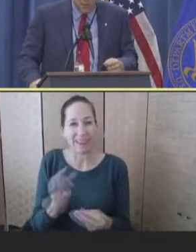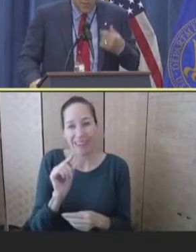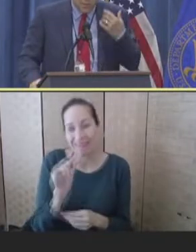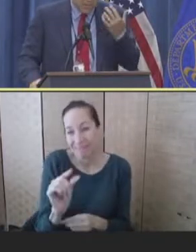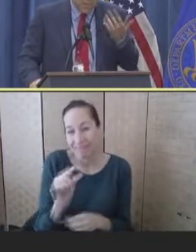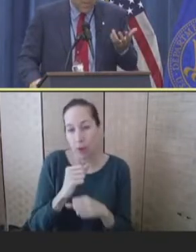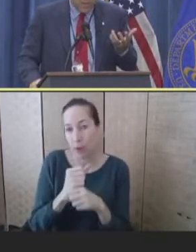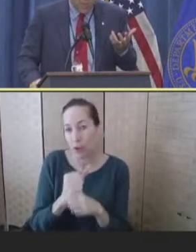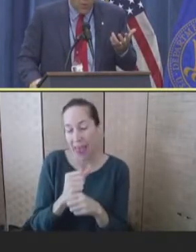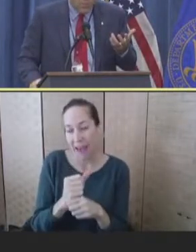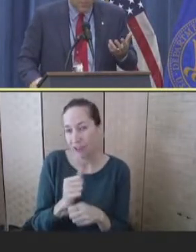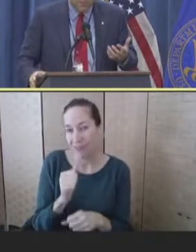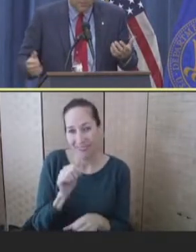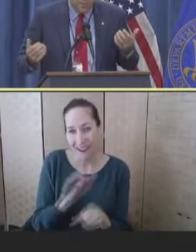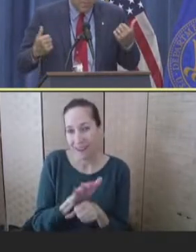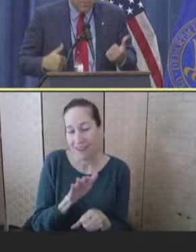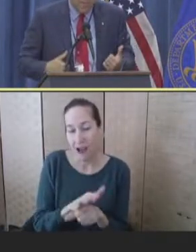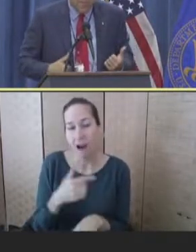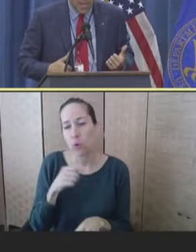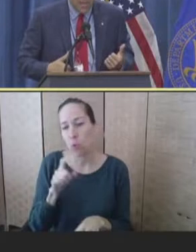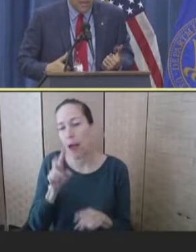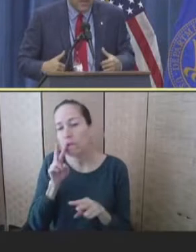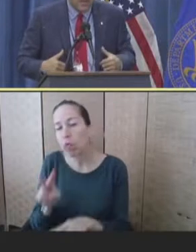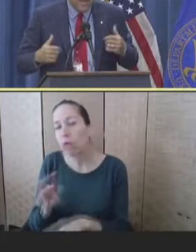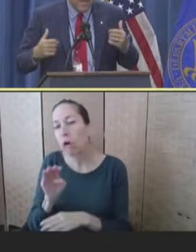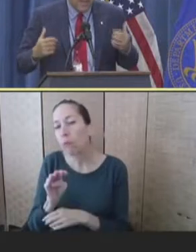Some of those things may need mucosal, some may be cellular.